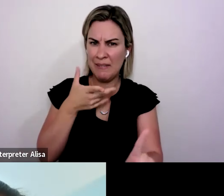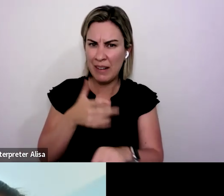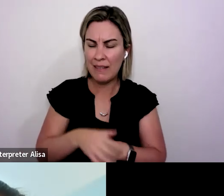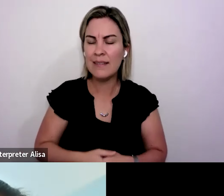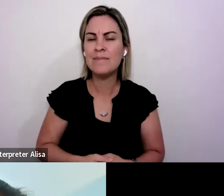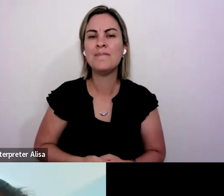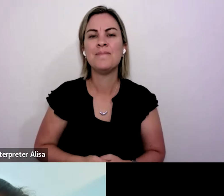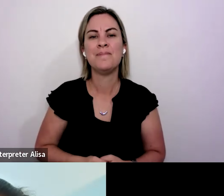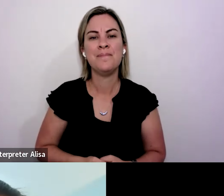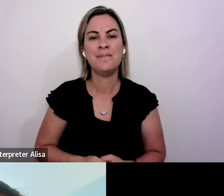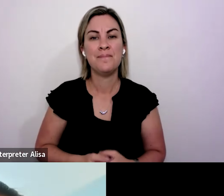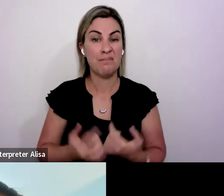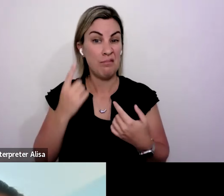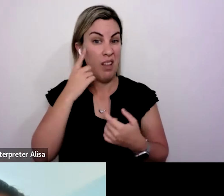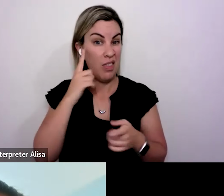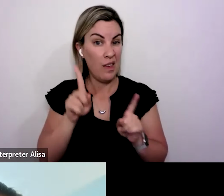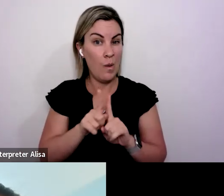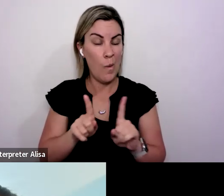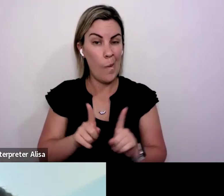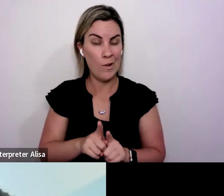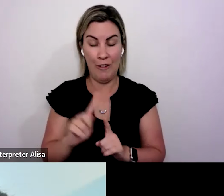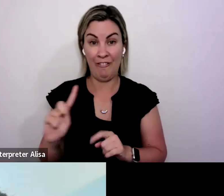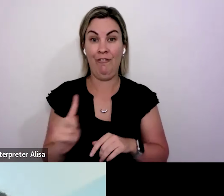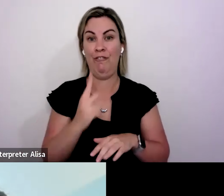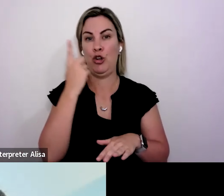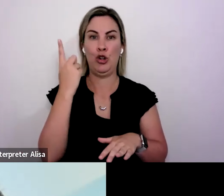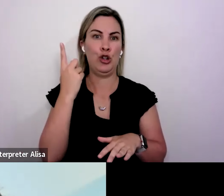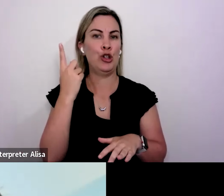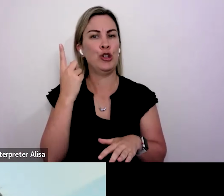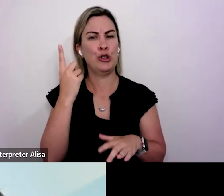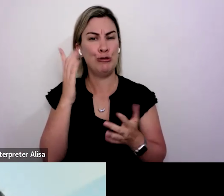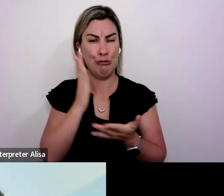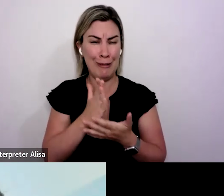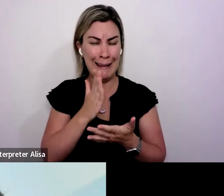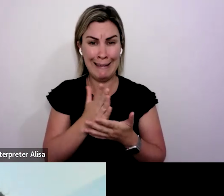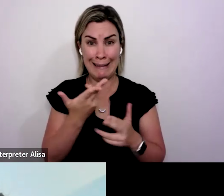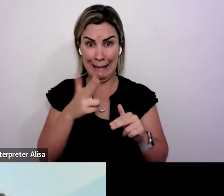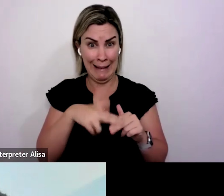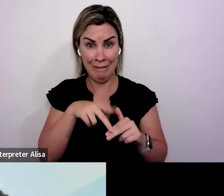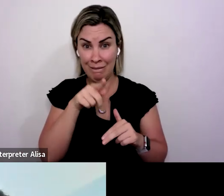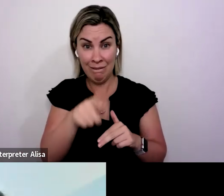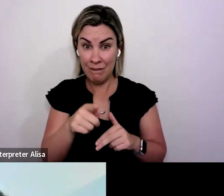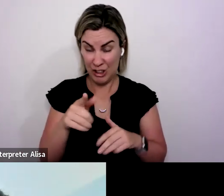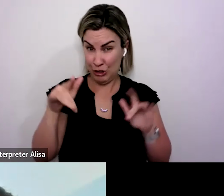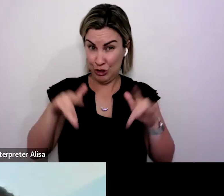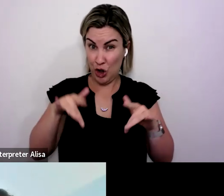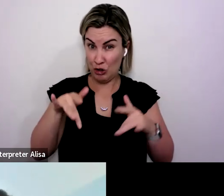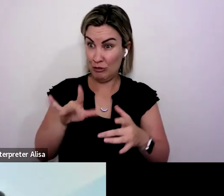I think also the first step is really if you haven't engaged with your local Aboriginal or Torres Strait Islander community,